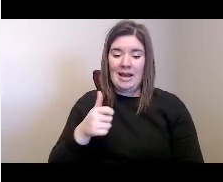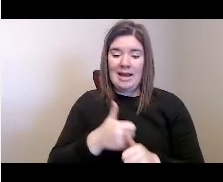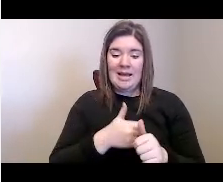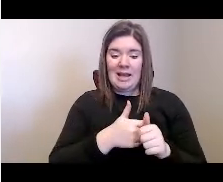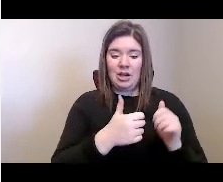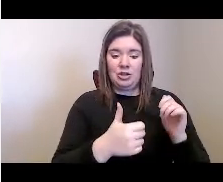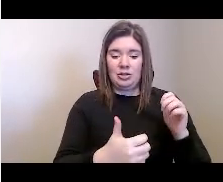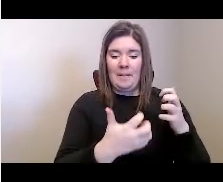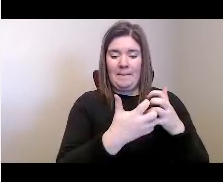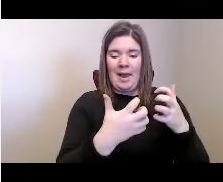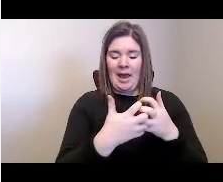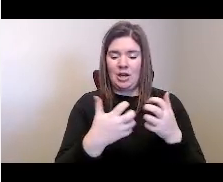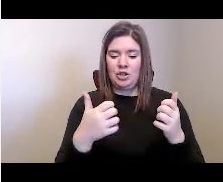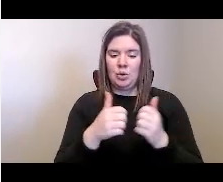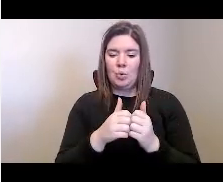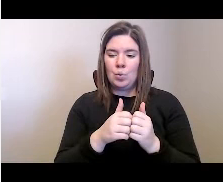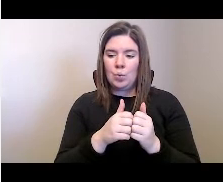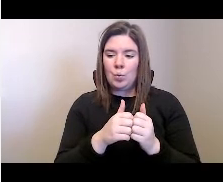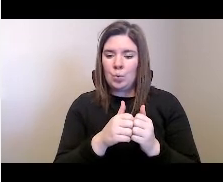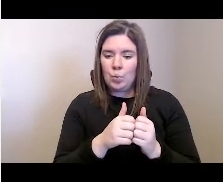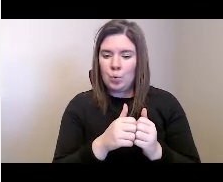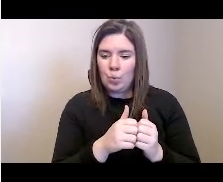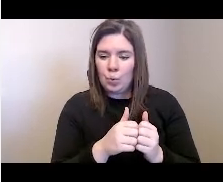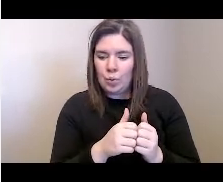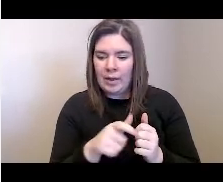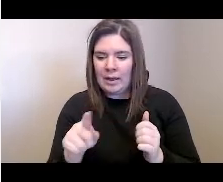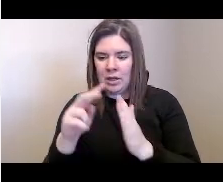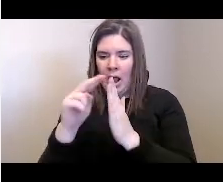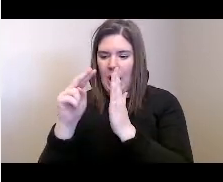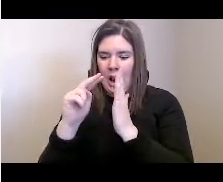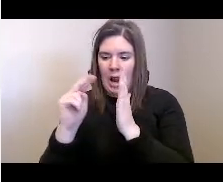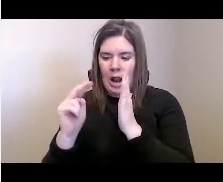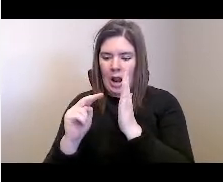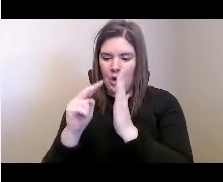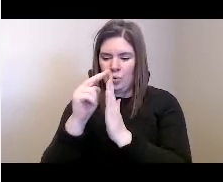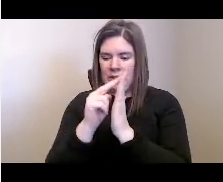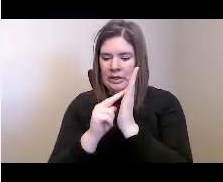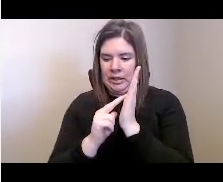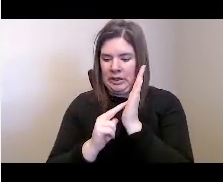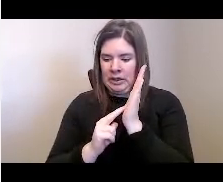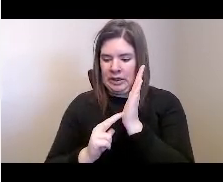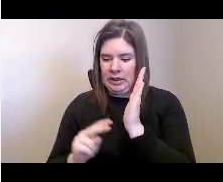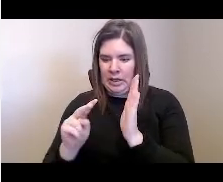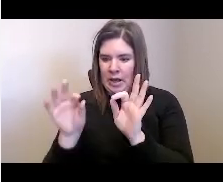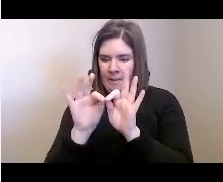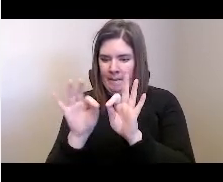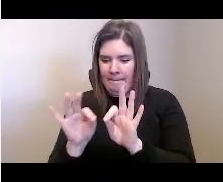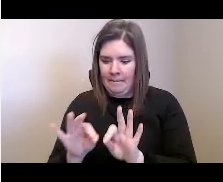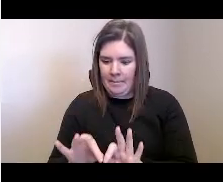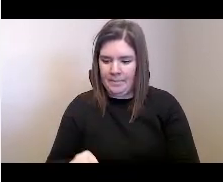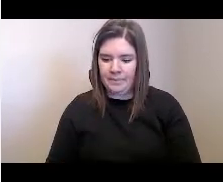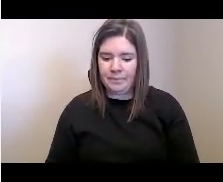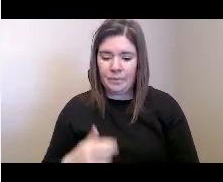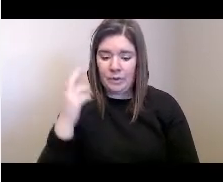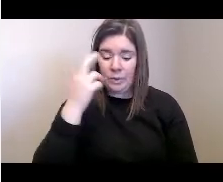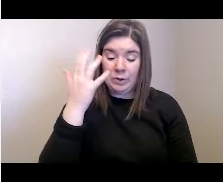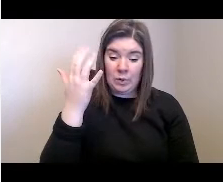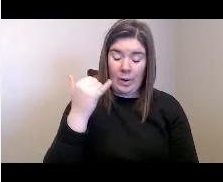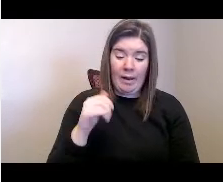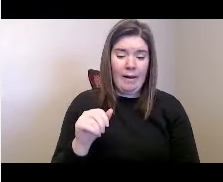This grouped image contains a number of individual graphics that make up the puzzle pieces." So, the reason I say that is because if someone's another content creator,